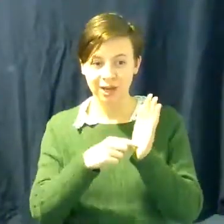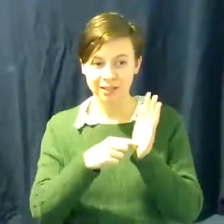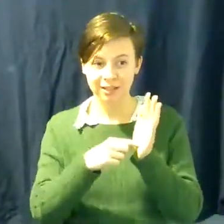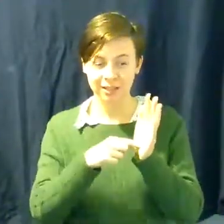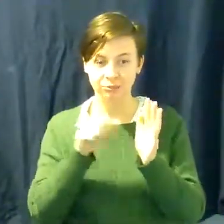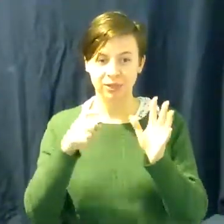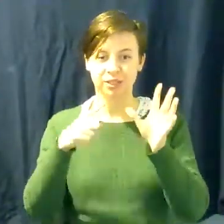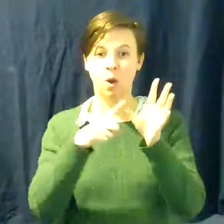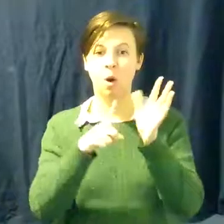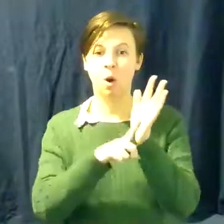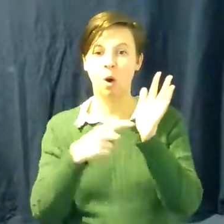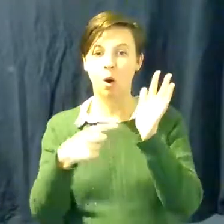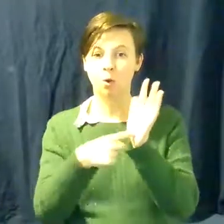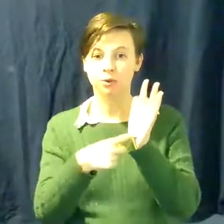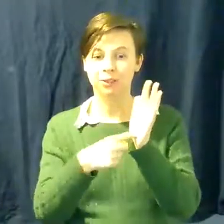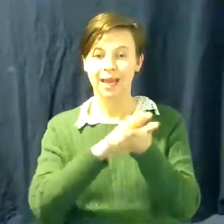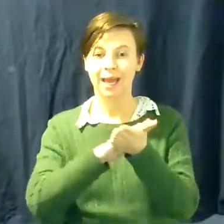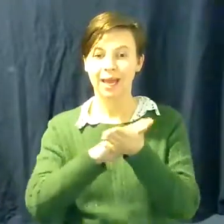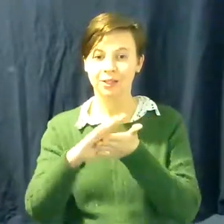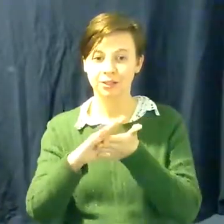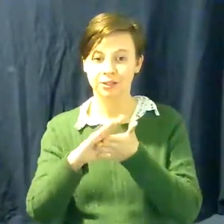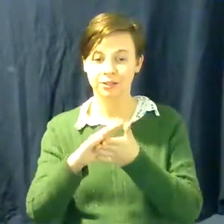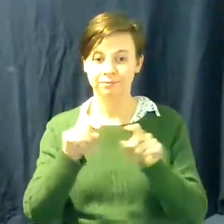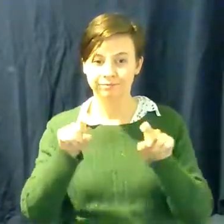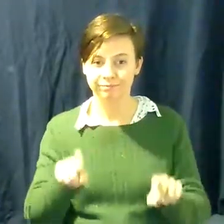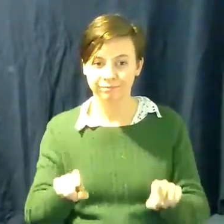a few different ways. You can type in the "chaechat